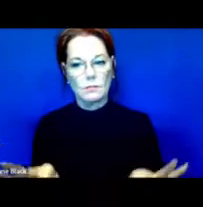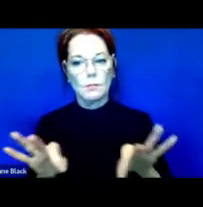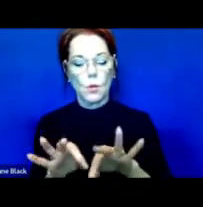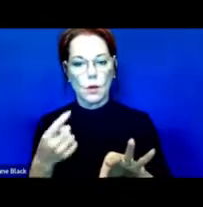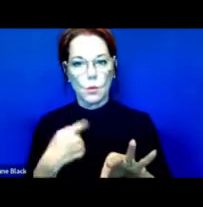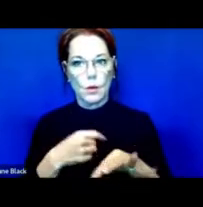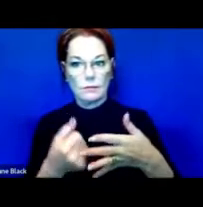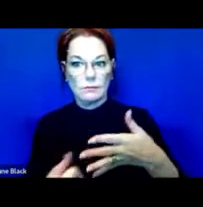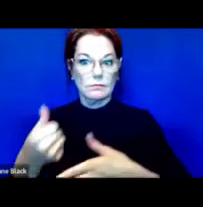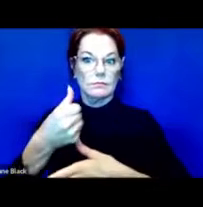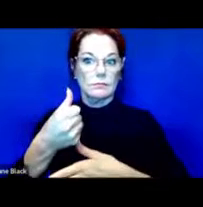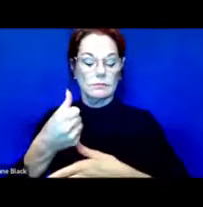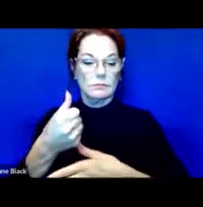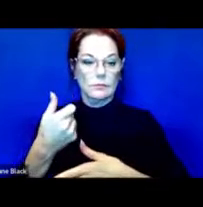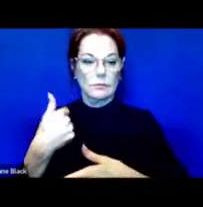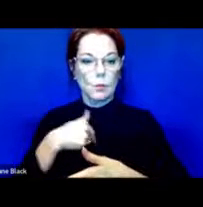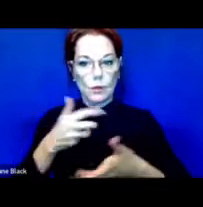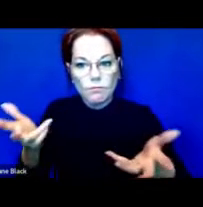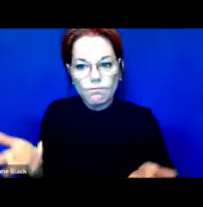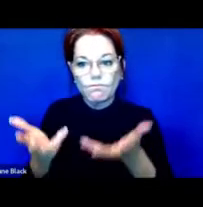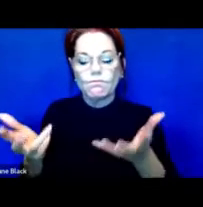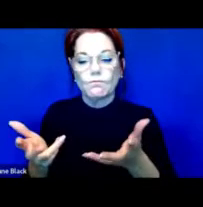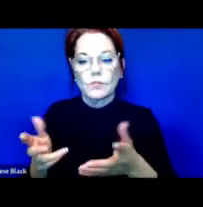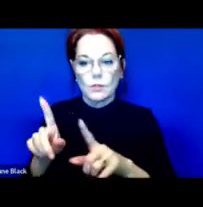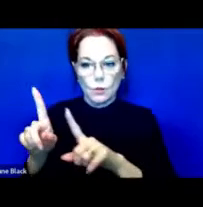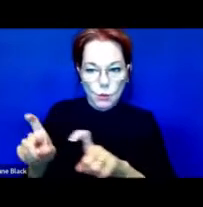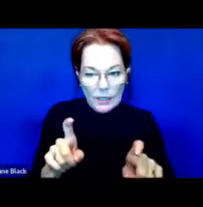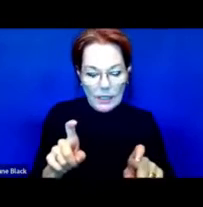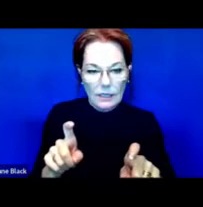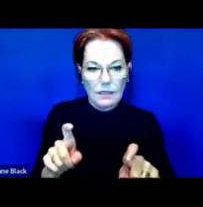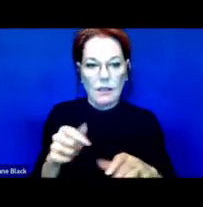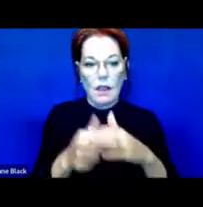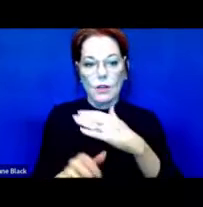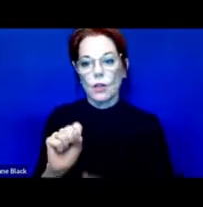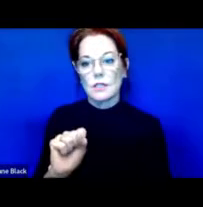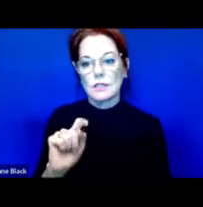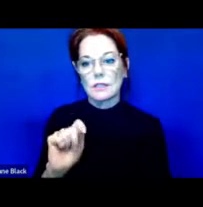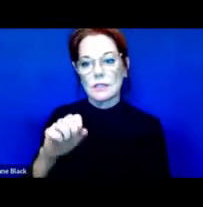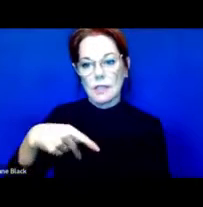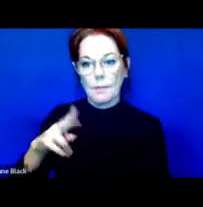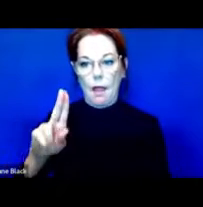you know, we promote screening and assessment under stepping up, which is the initiative I lead, which is really focused on